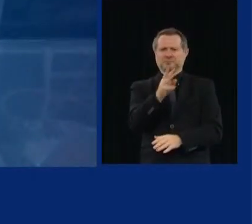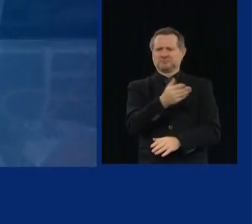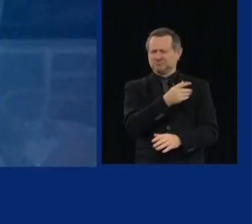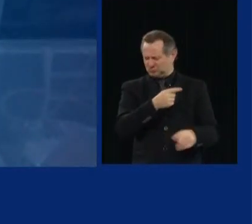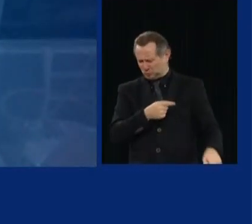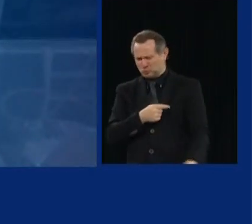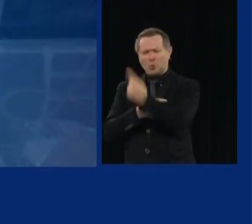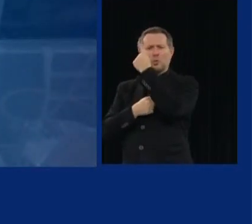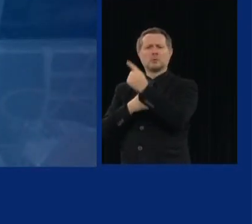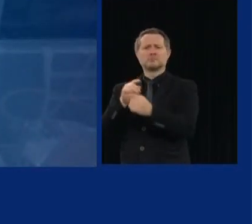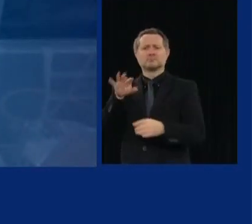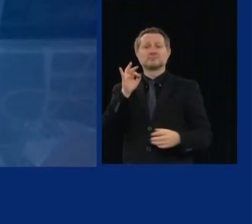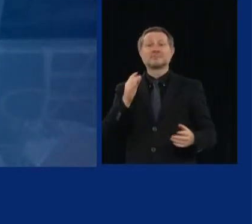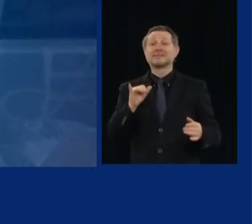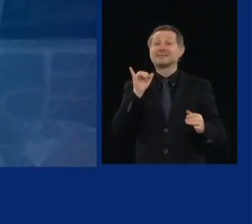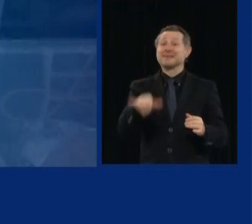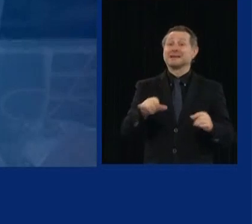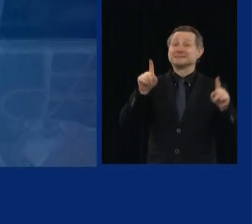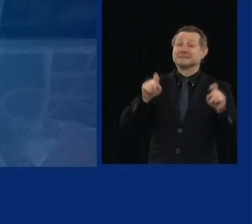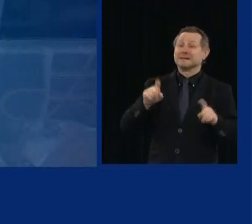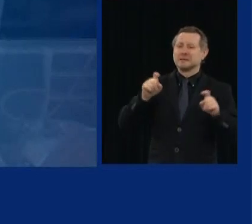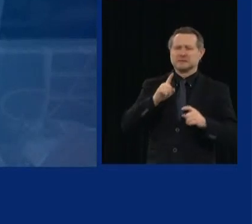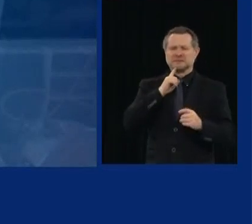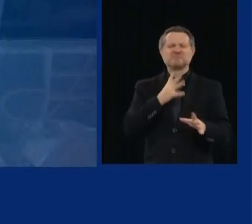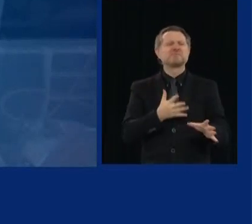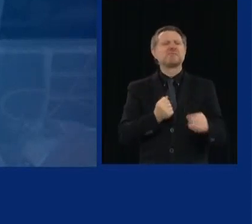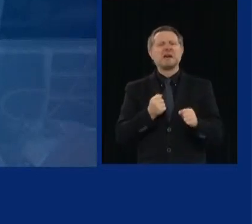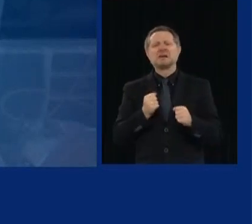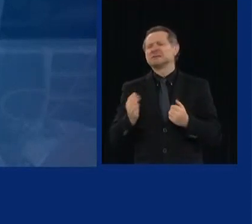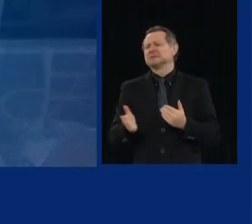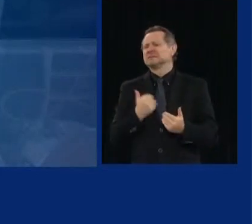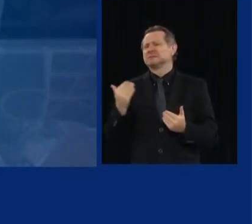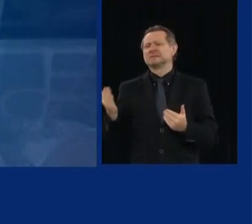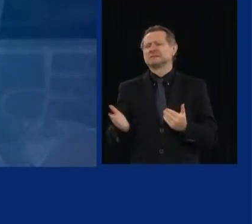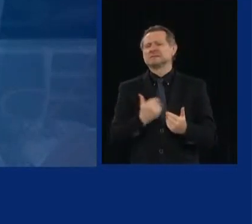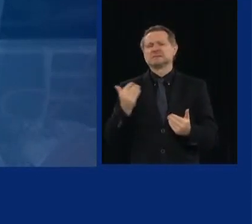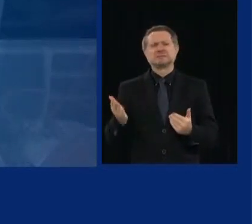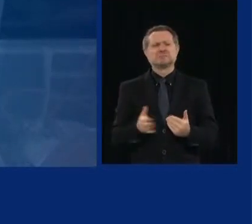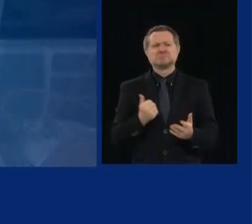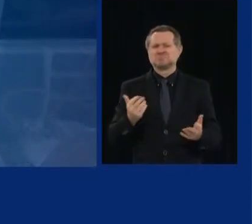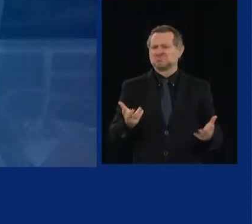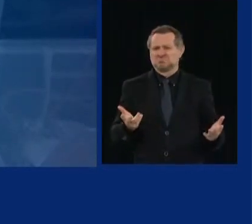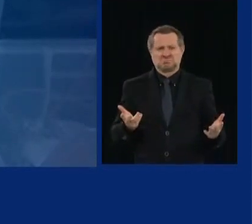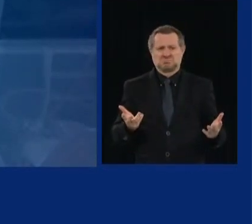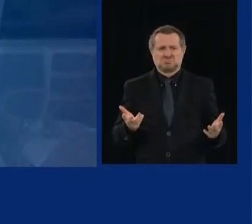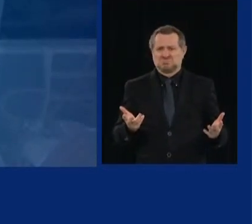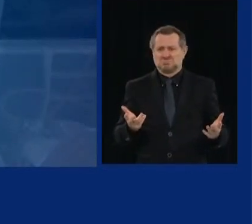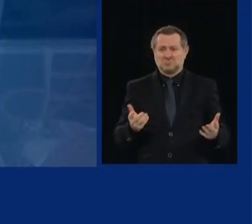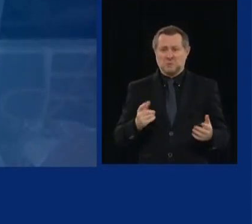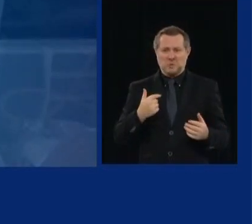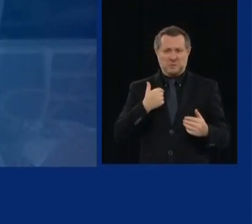NEAR YOU. AND GET A TEST.